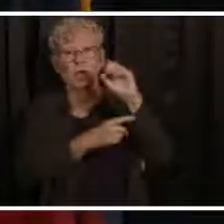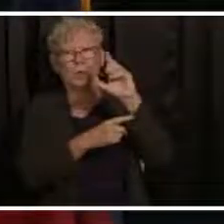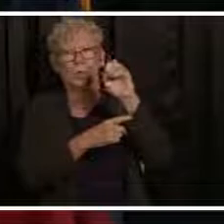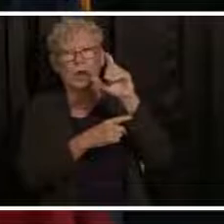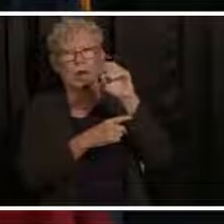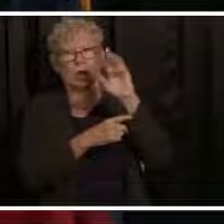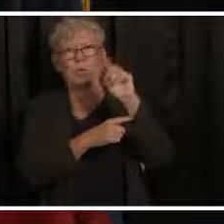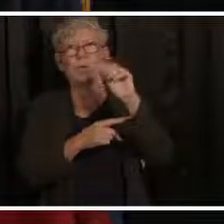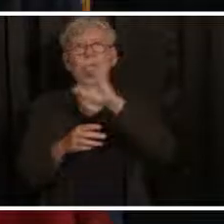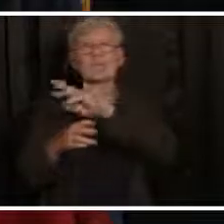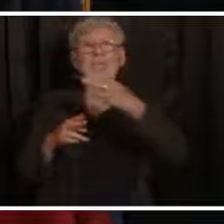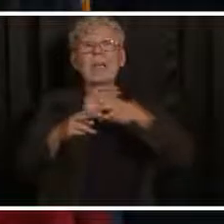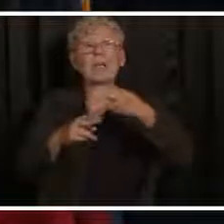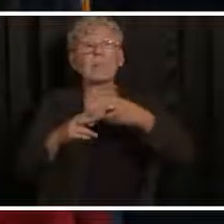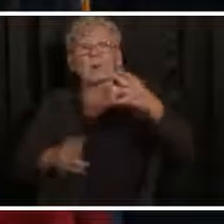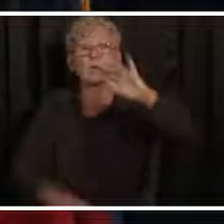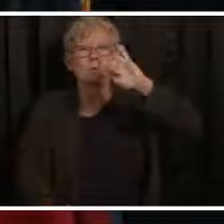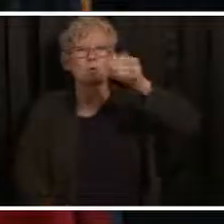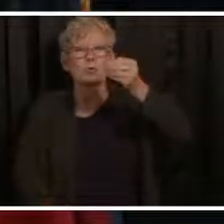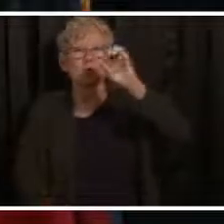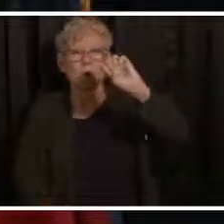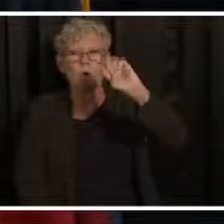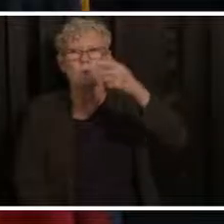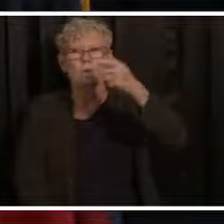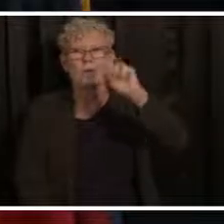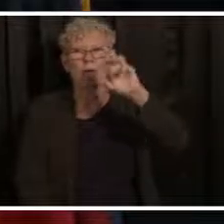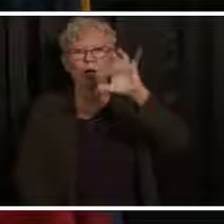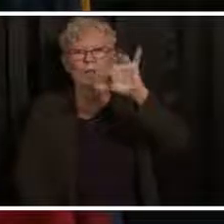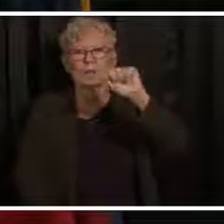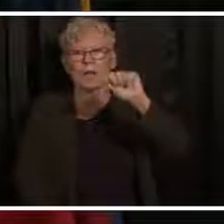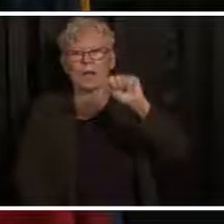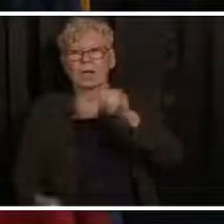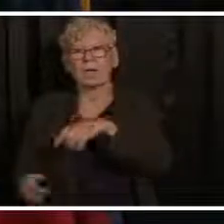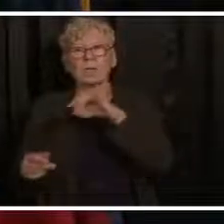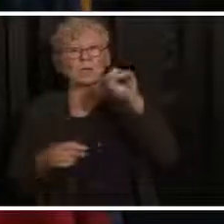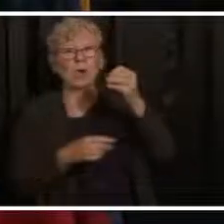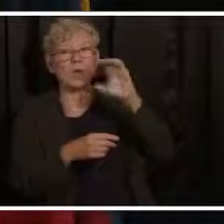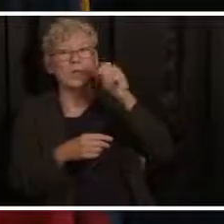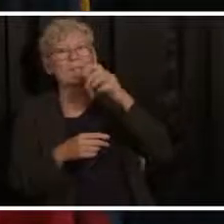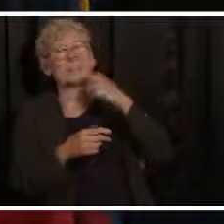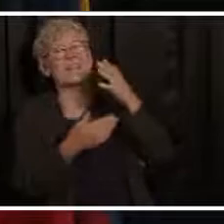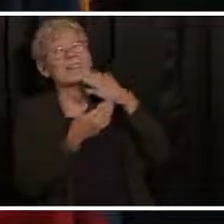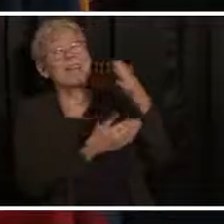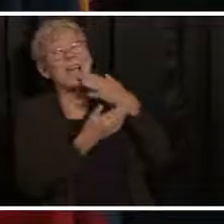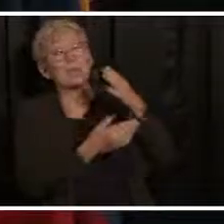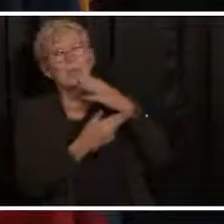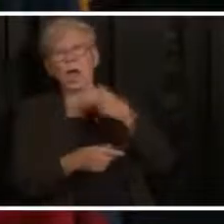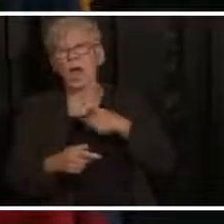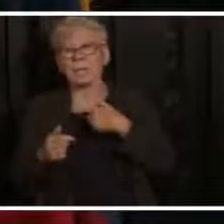Thank you, governor. I'm Joe Garcia is the governor said, I'm chancellor of the community college system here in Colorado